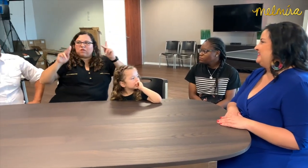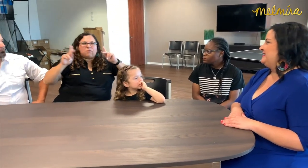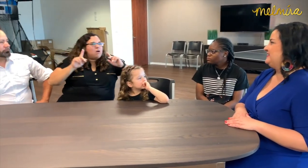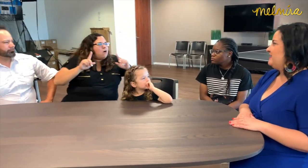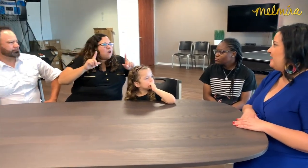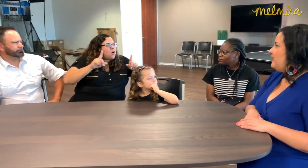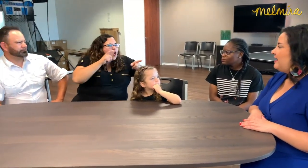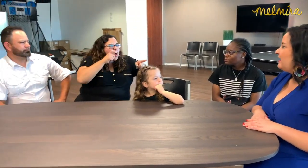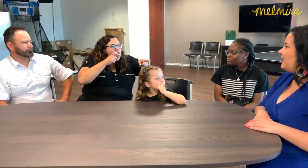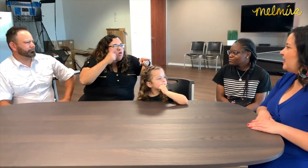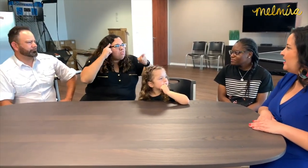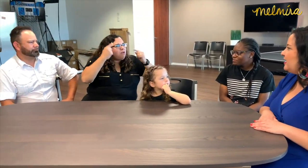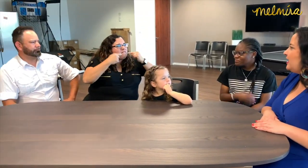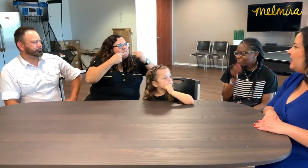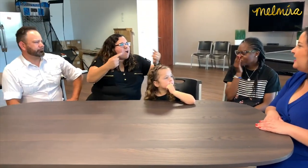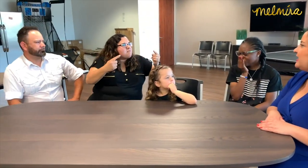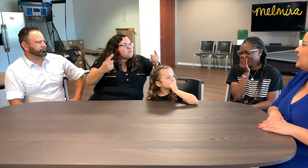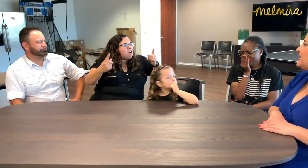people were like, who are they? Are they famous?